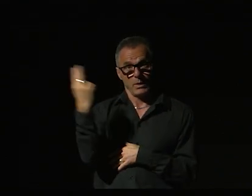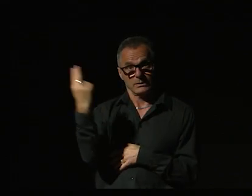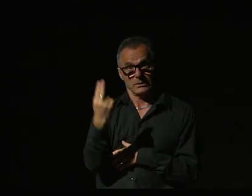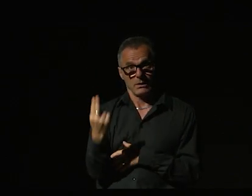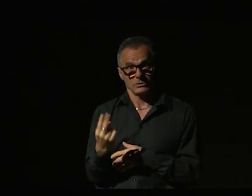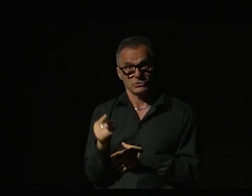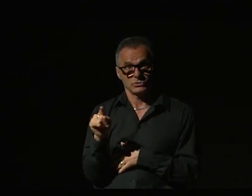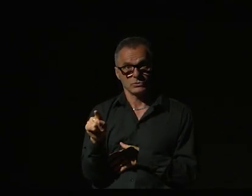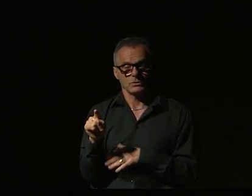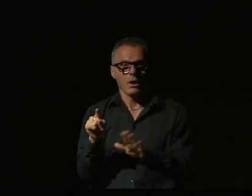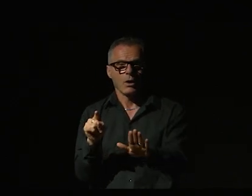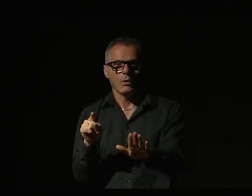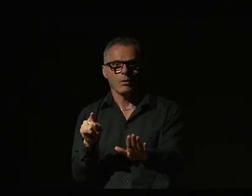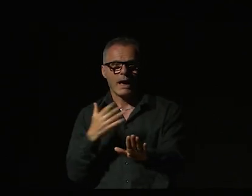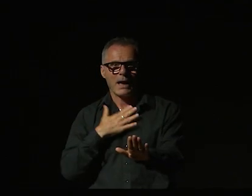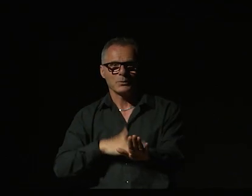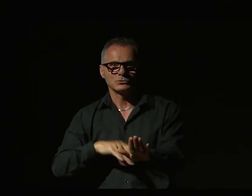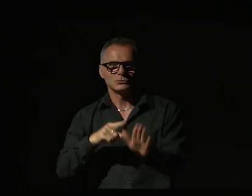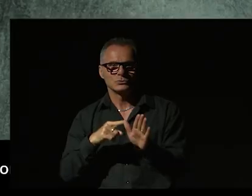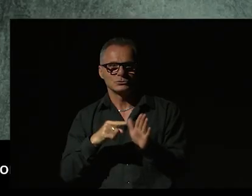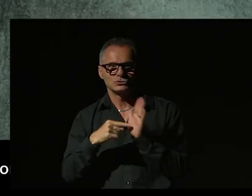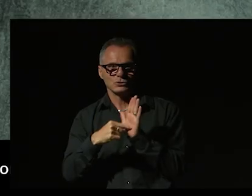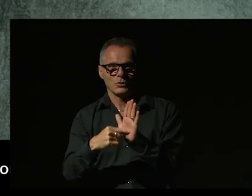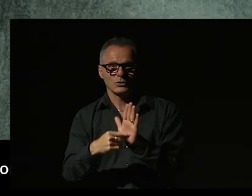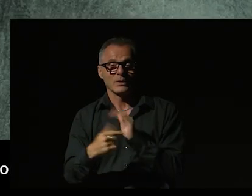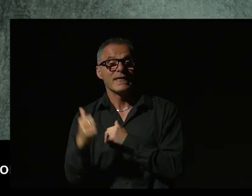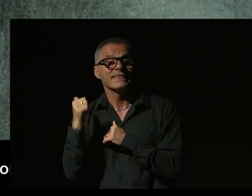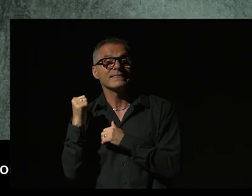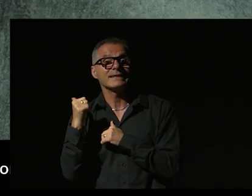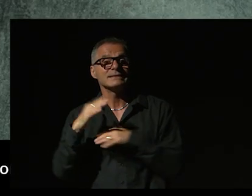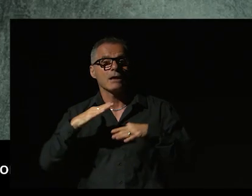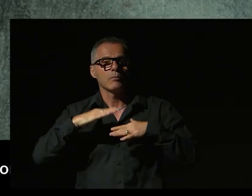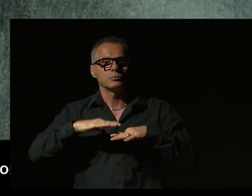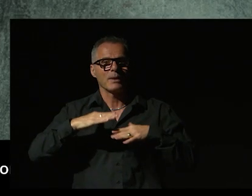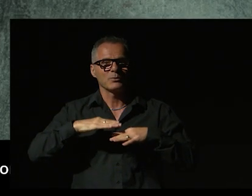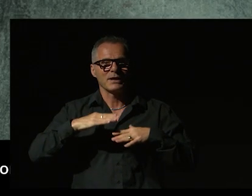I'm sorry, this is what I wanted to show you. These are the perforations